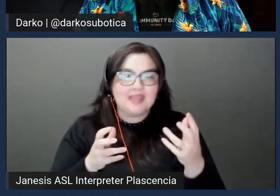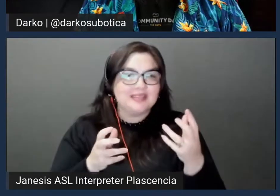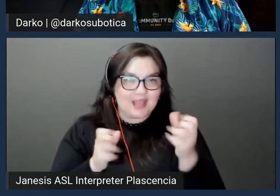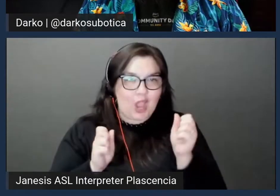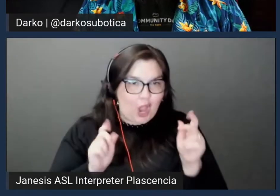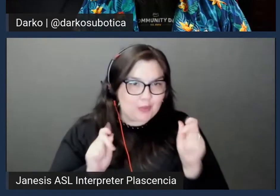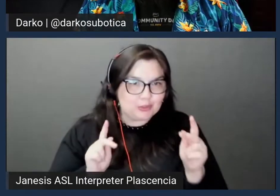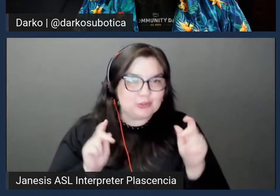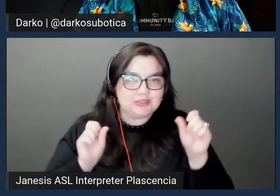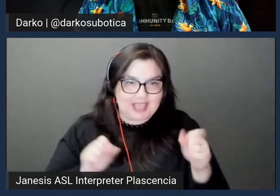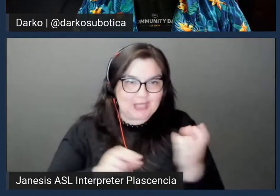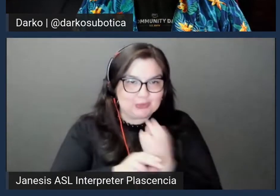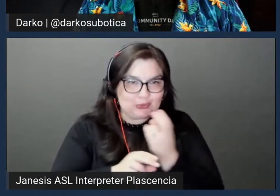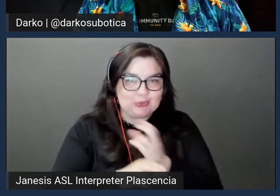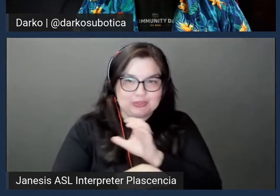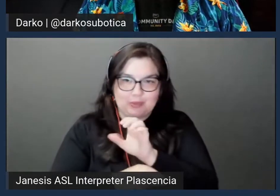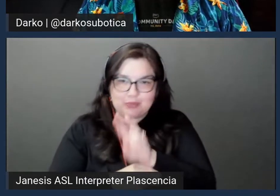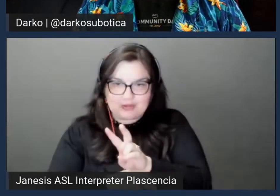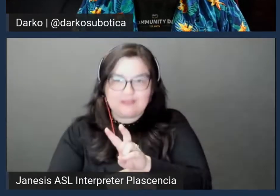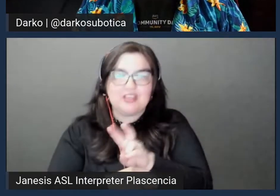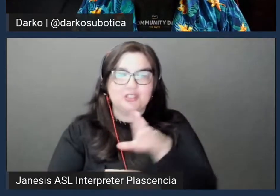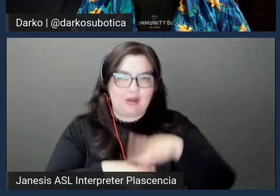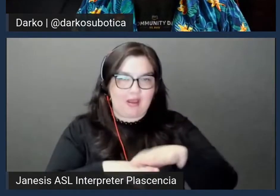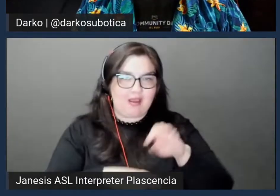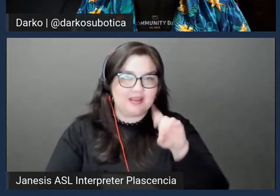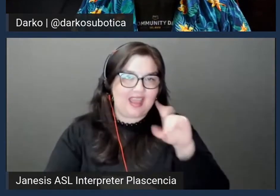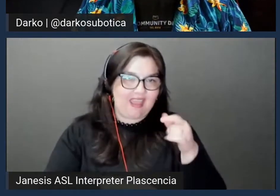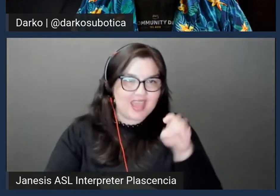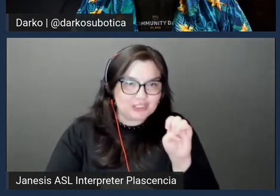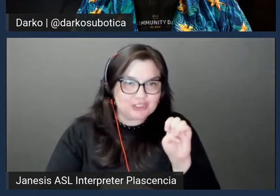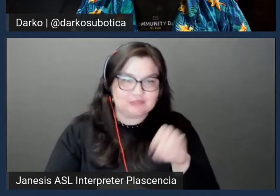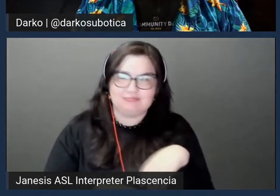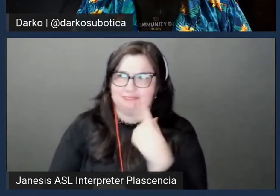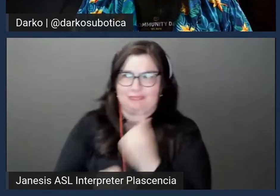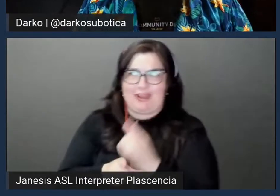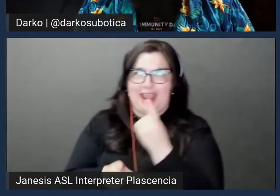at the edge. Right, right, absolutely. Good, good.